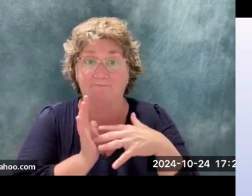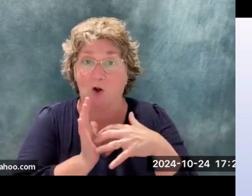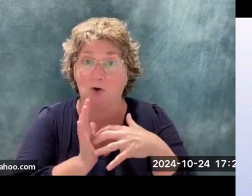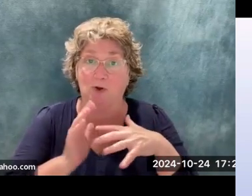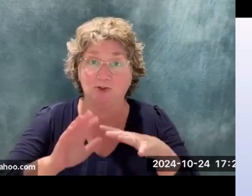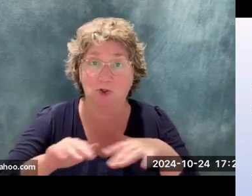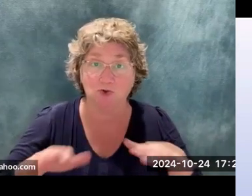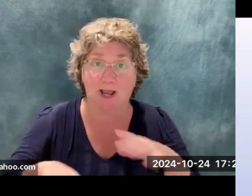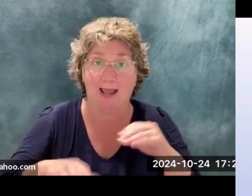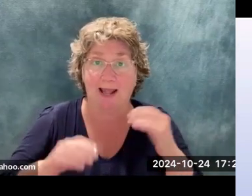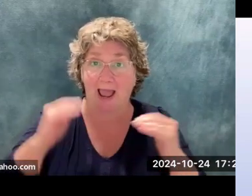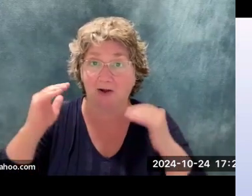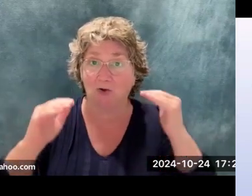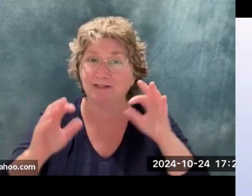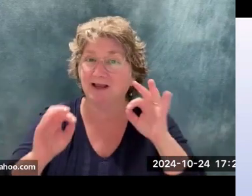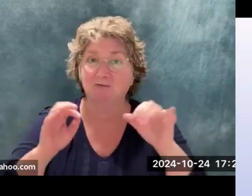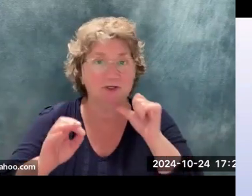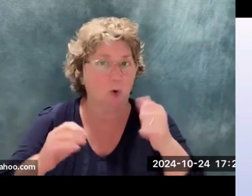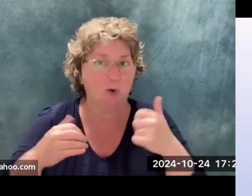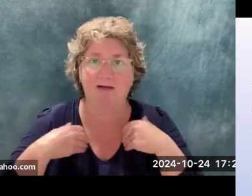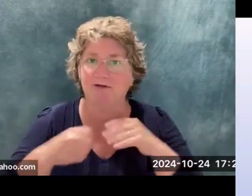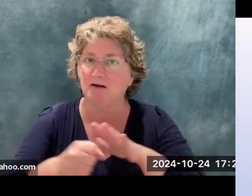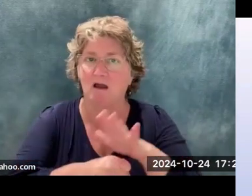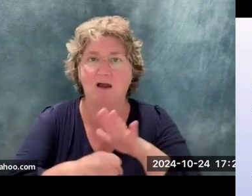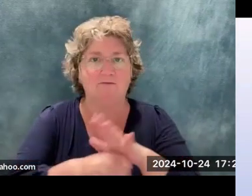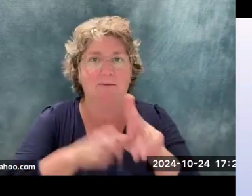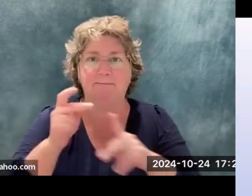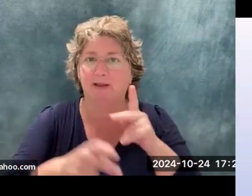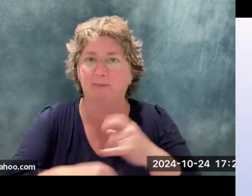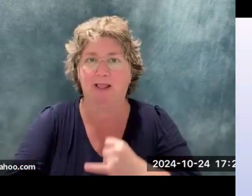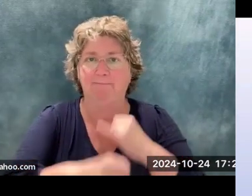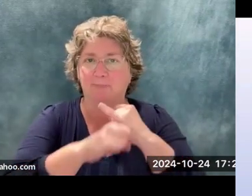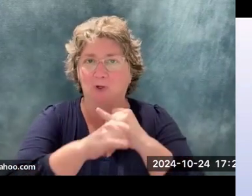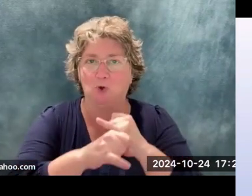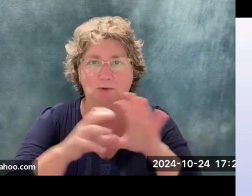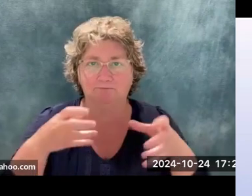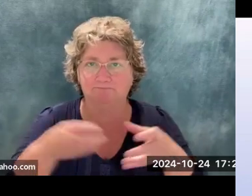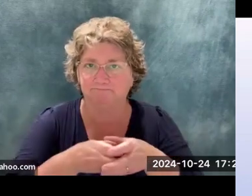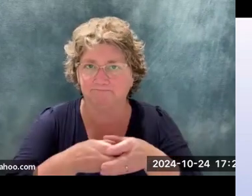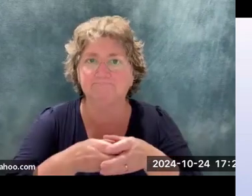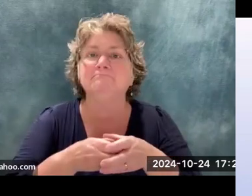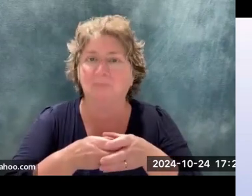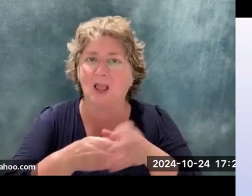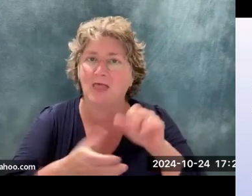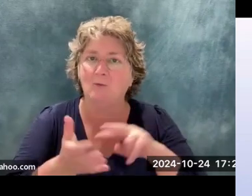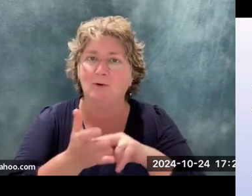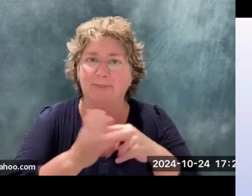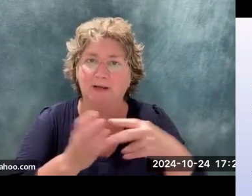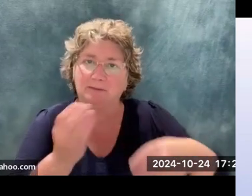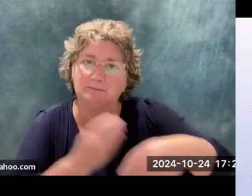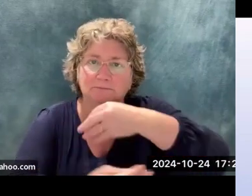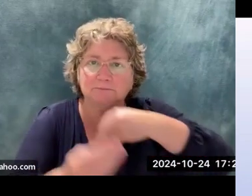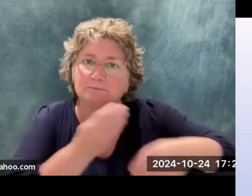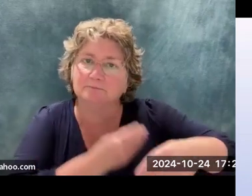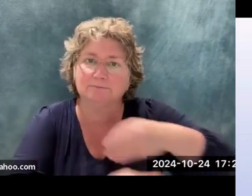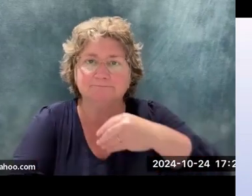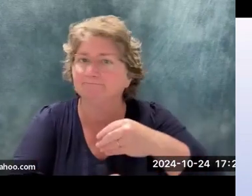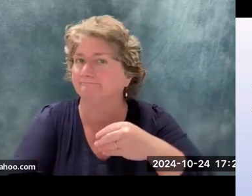immunity, that means enough people are immune. So you don't have transmission and we have herd immunity now, but if people